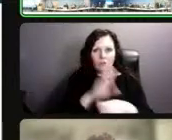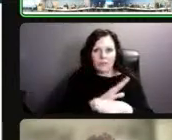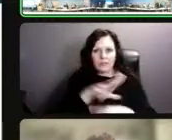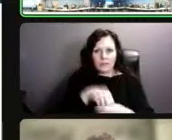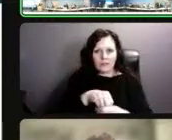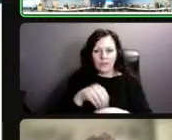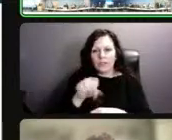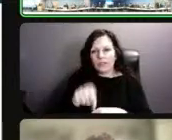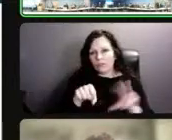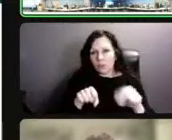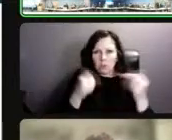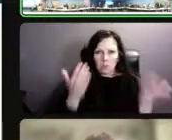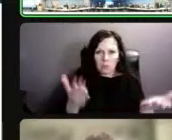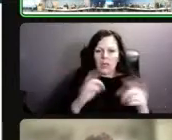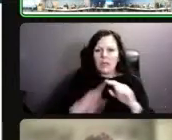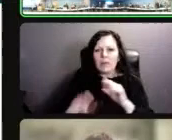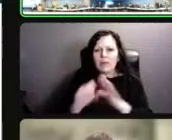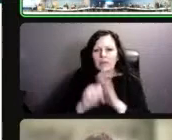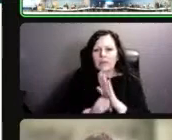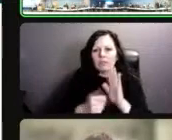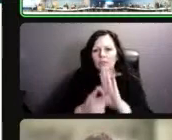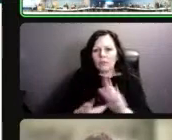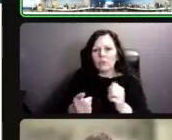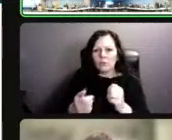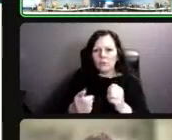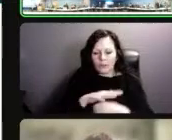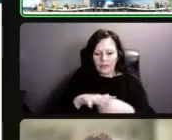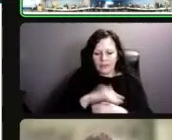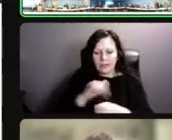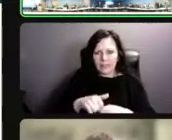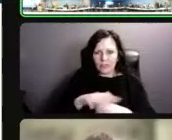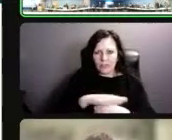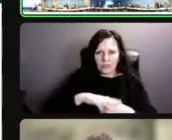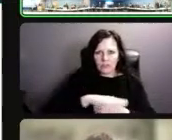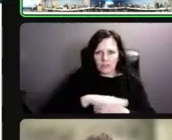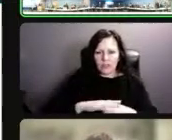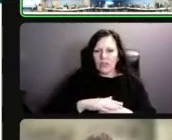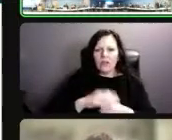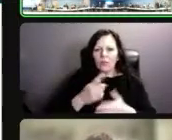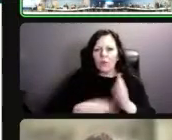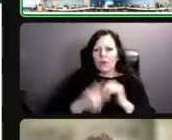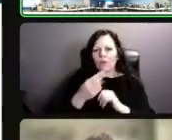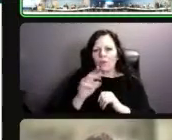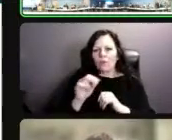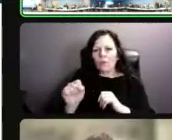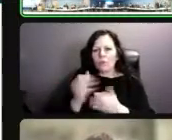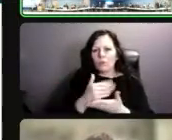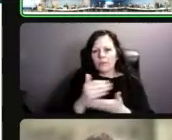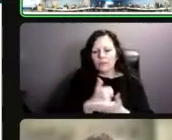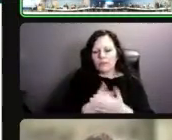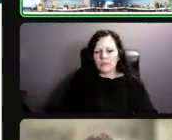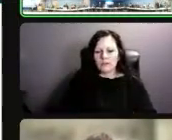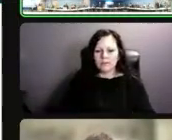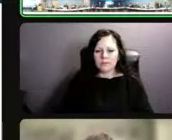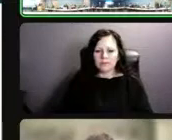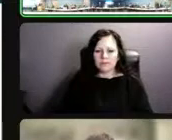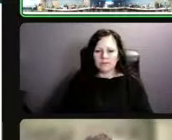VERY UNSURE ABOUT WHO THIS IS CAPTURING WHAT BUSINESSES ARE GOING TO BE CAPTURED.